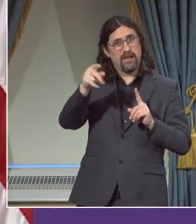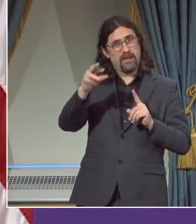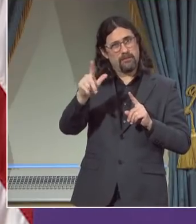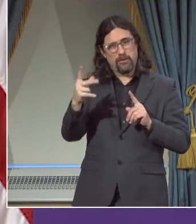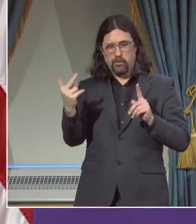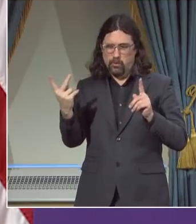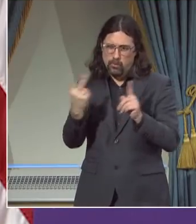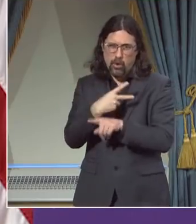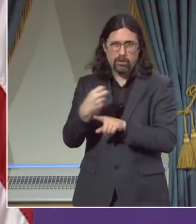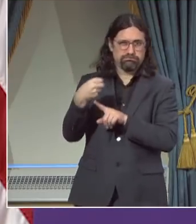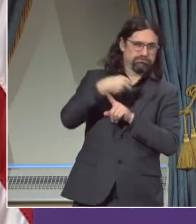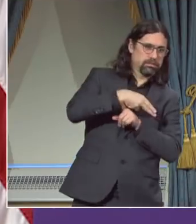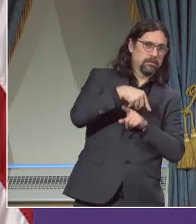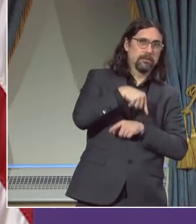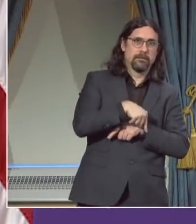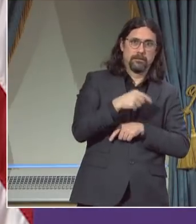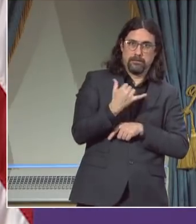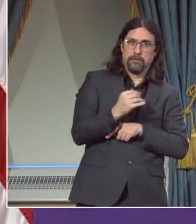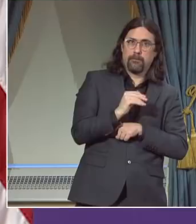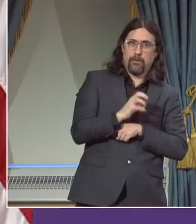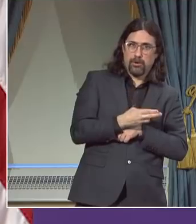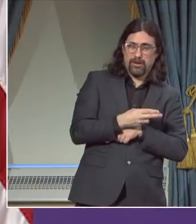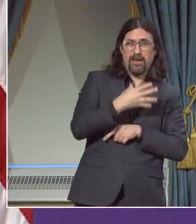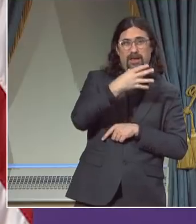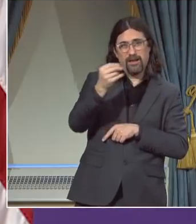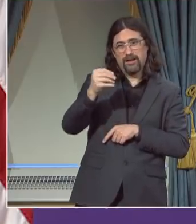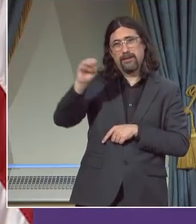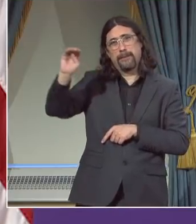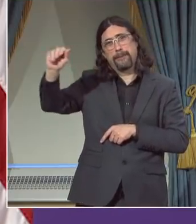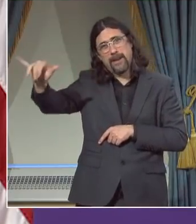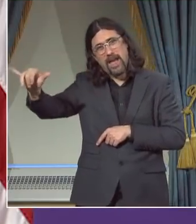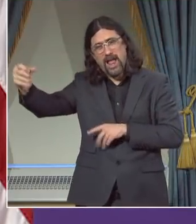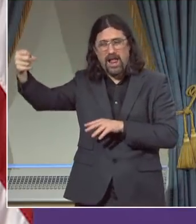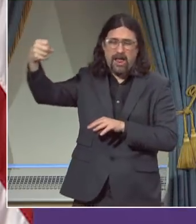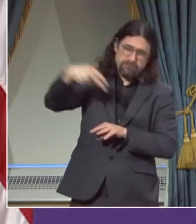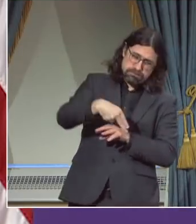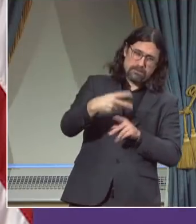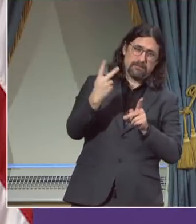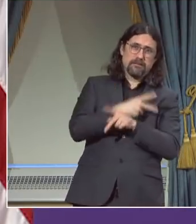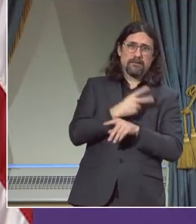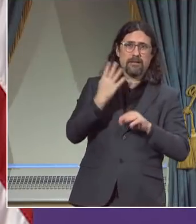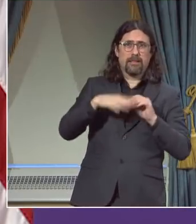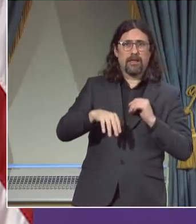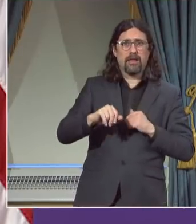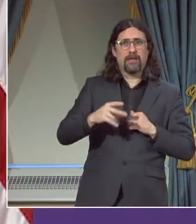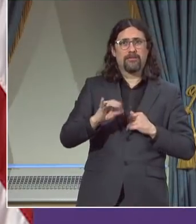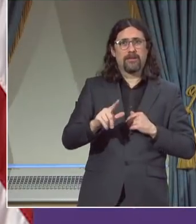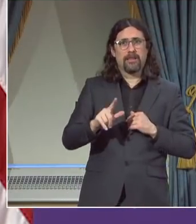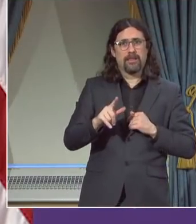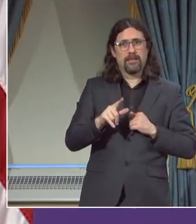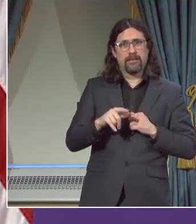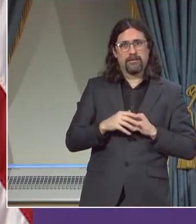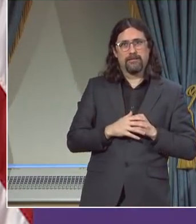AND I FEAR MAY COULD BE WORSE THAN APRIL. WE HAVE TO GETN I OUR MINDS AGAINST ALL THAT RHETORIC OF EVERYONE GET